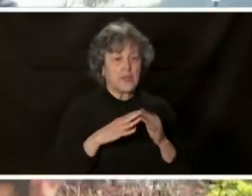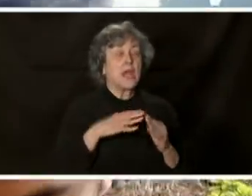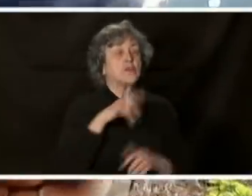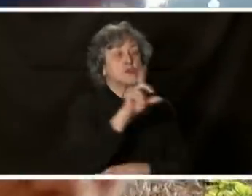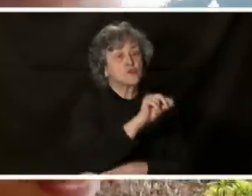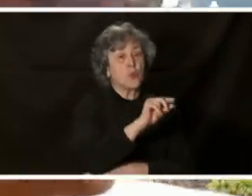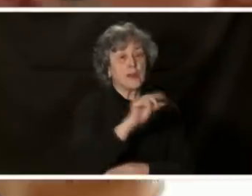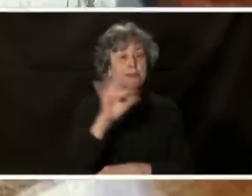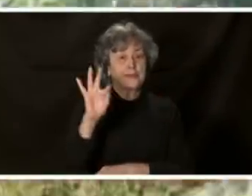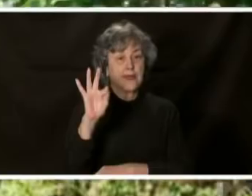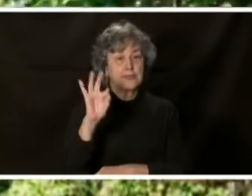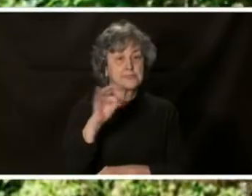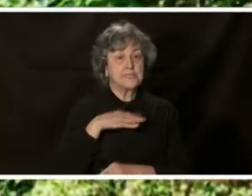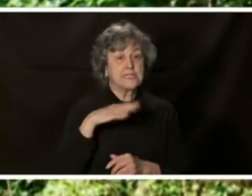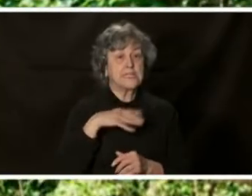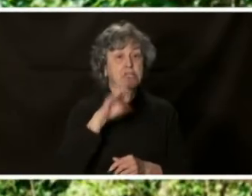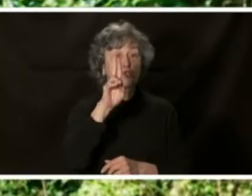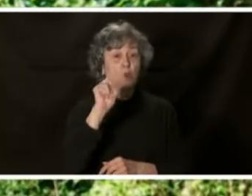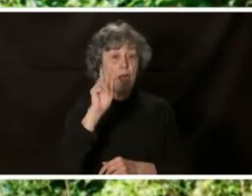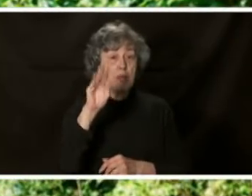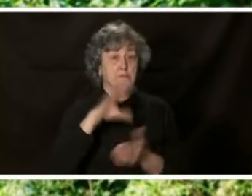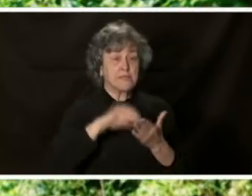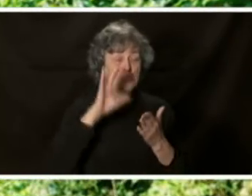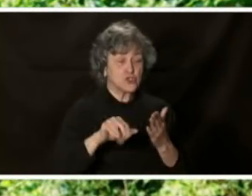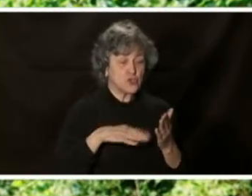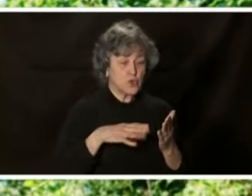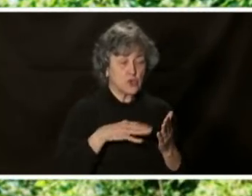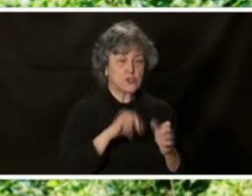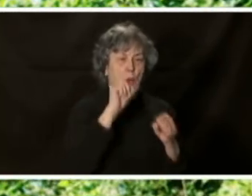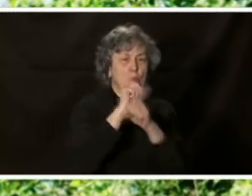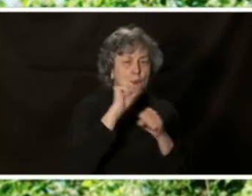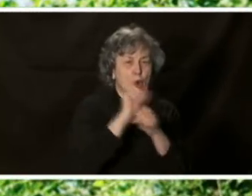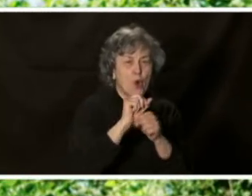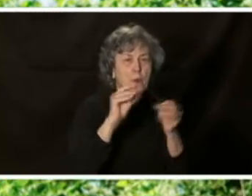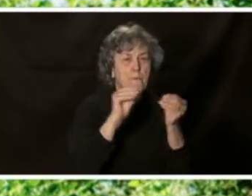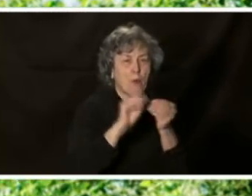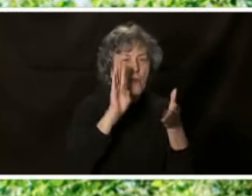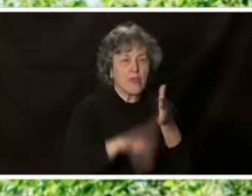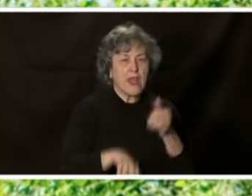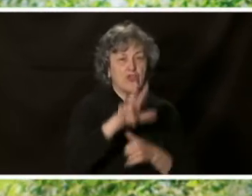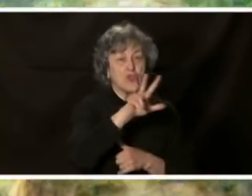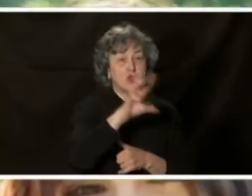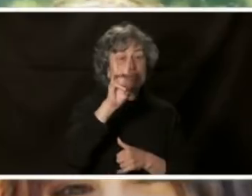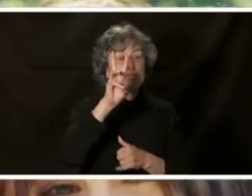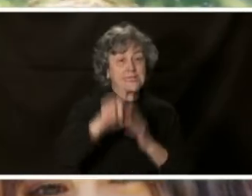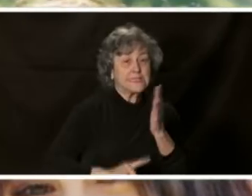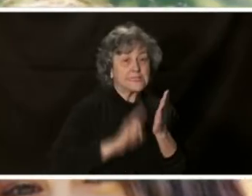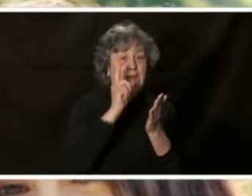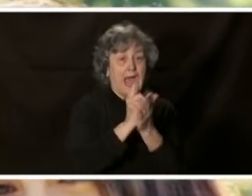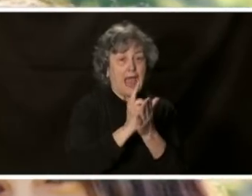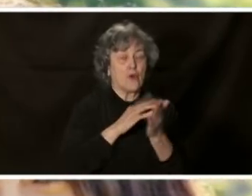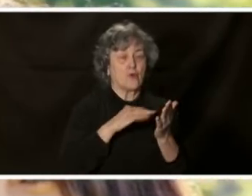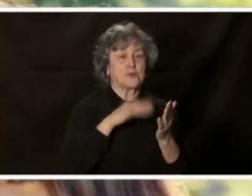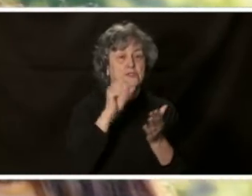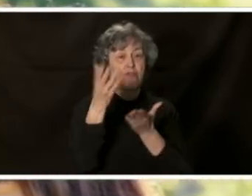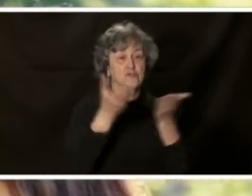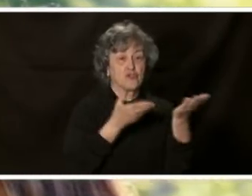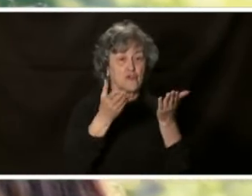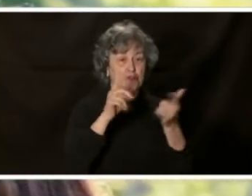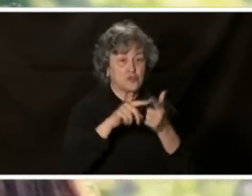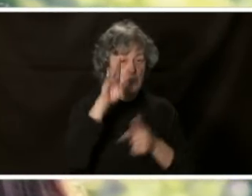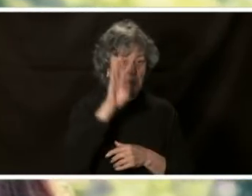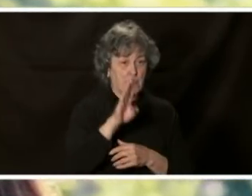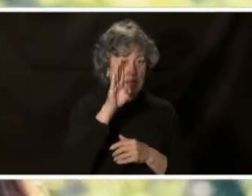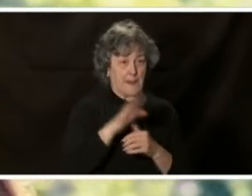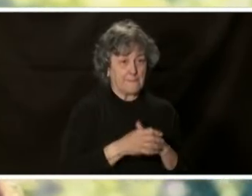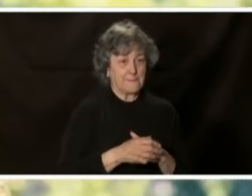IN 2019, UAB STUDENTS LOGGED OVER 36,000 HOURS OF SERVICE TO BIRMINGHAM.